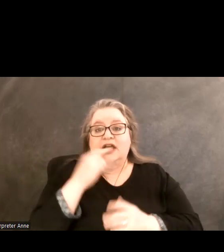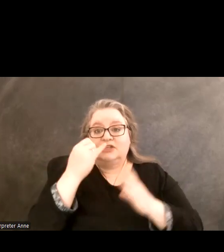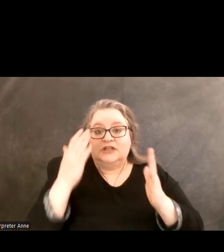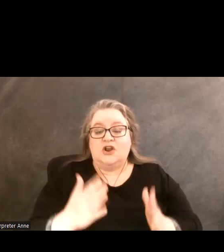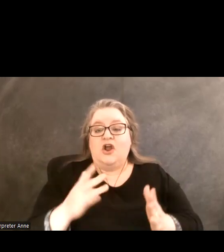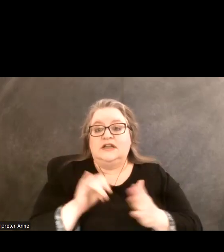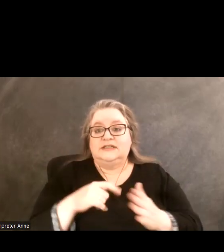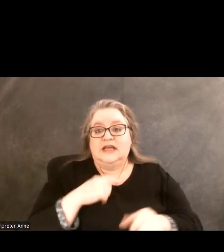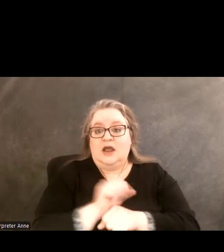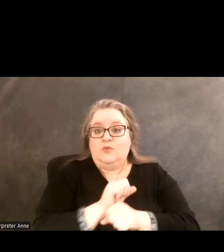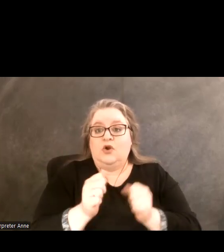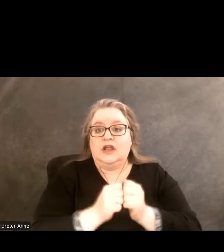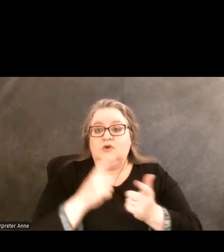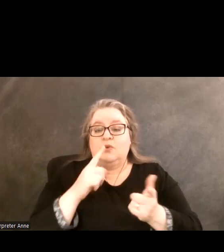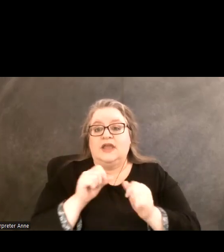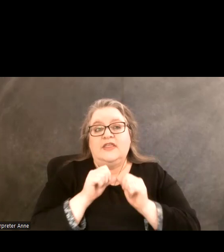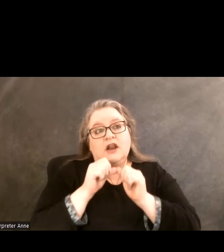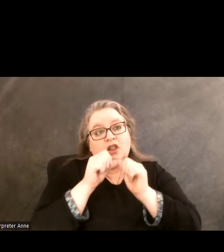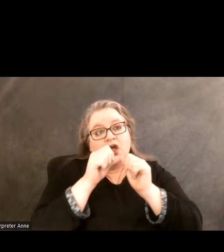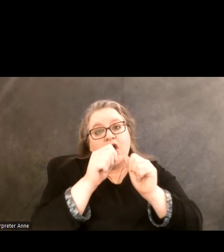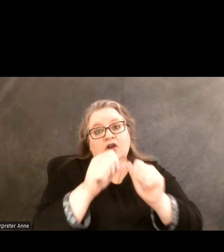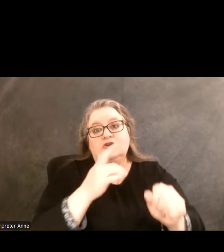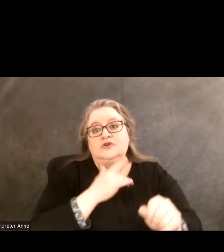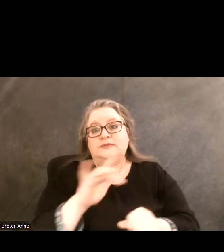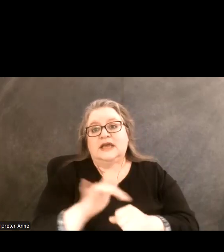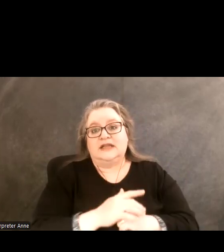working with in a longer-term sort of sense in another state